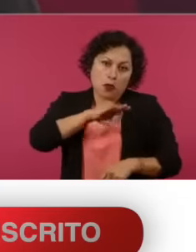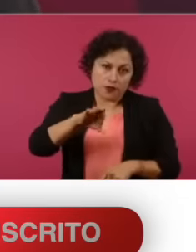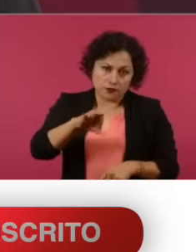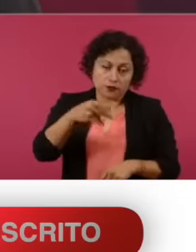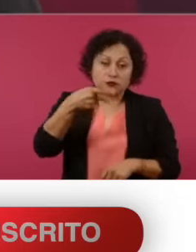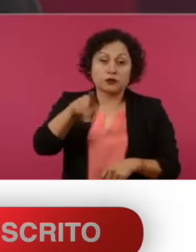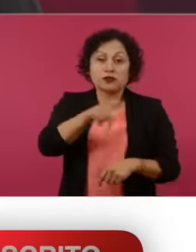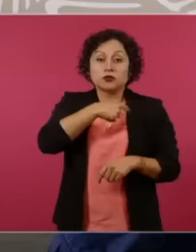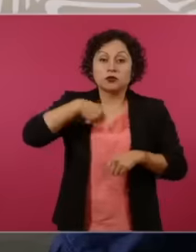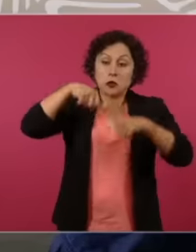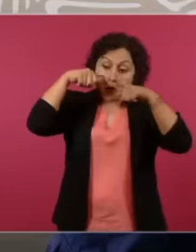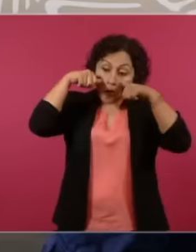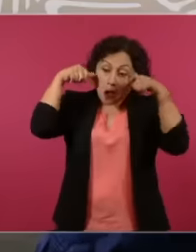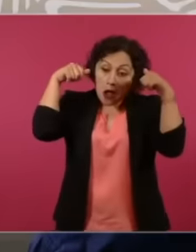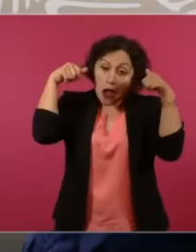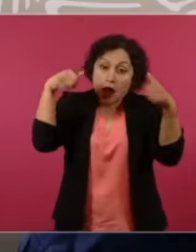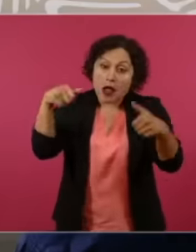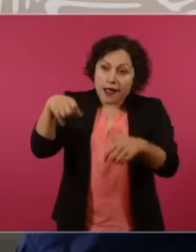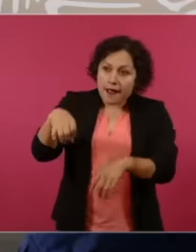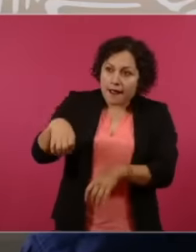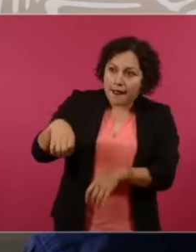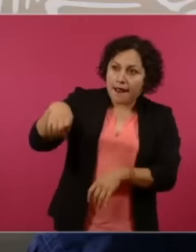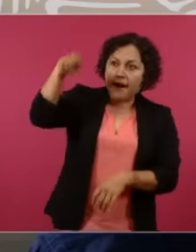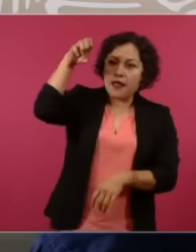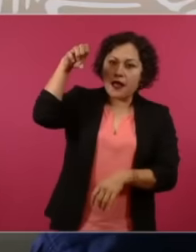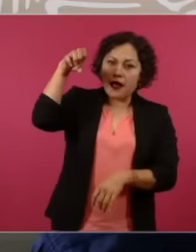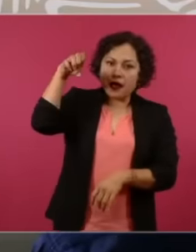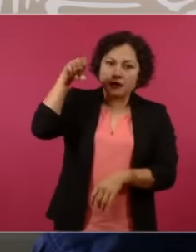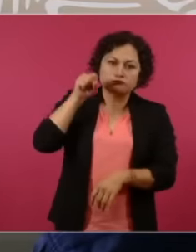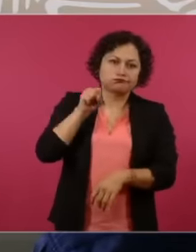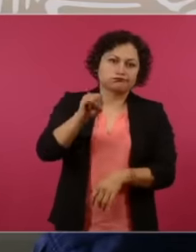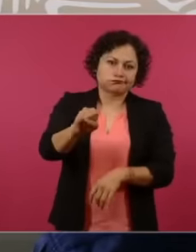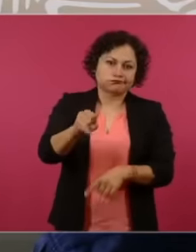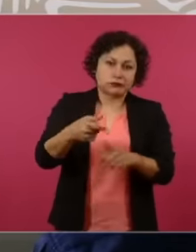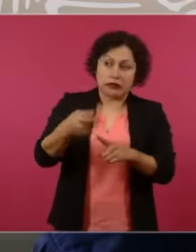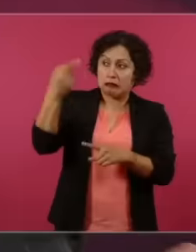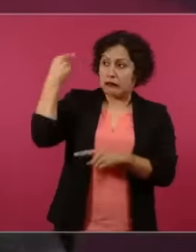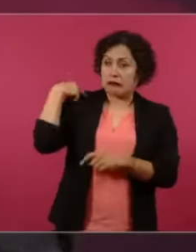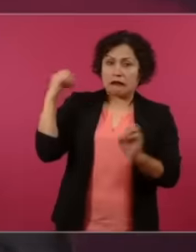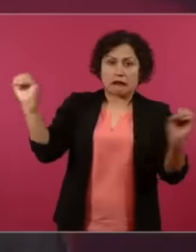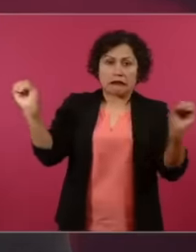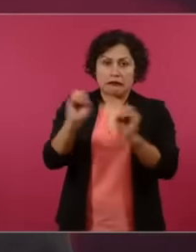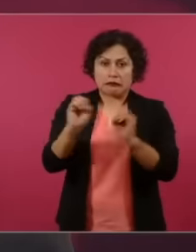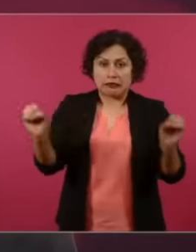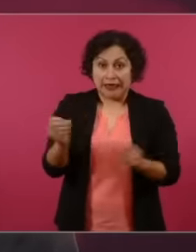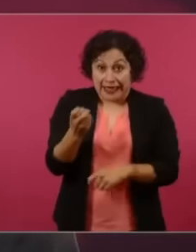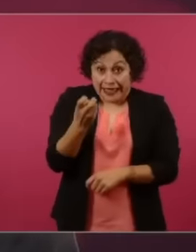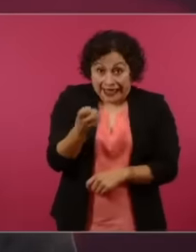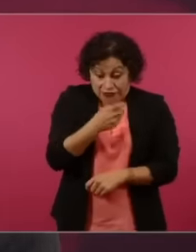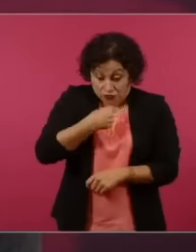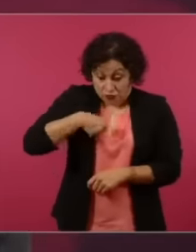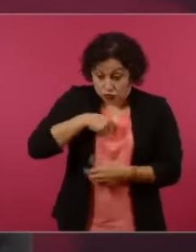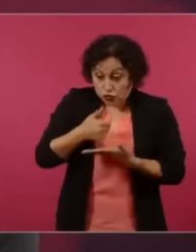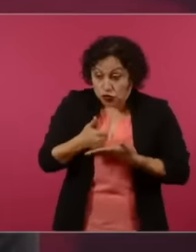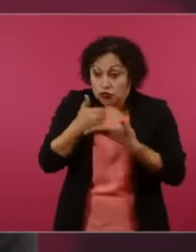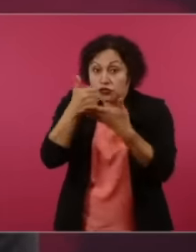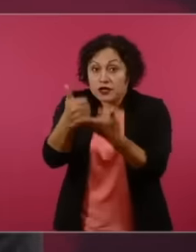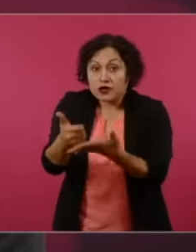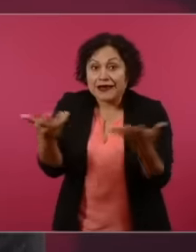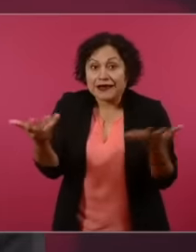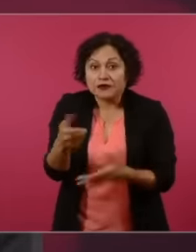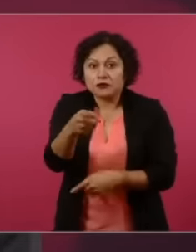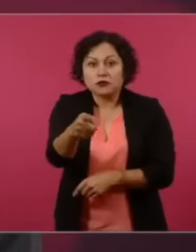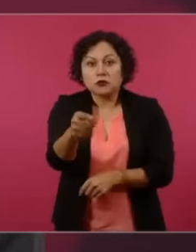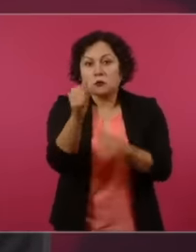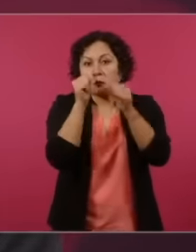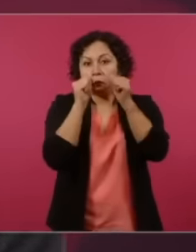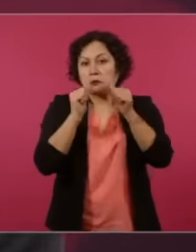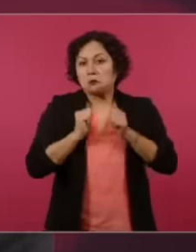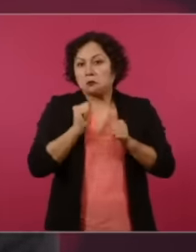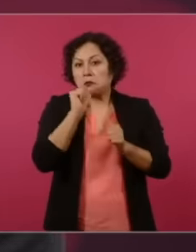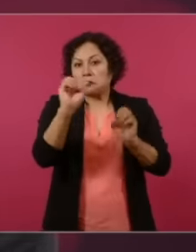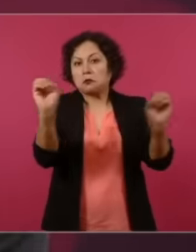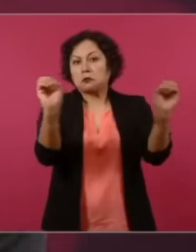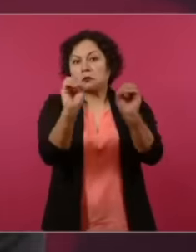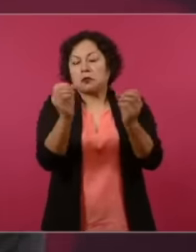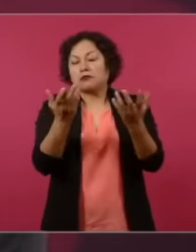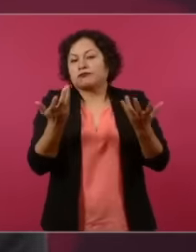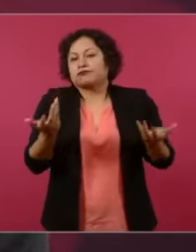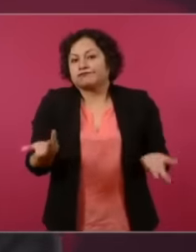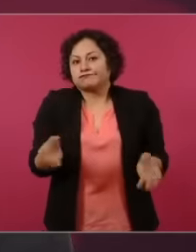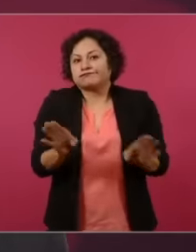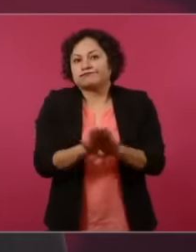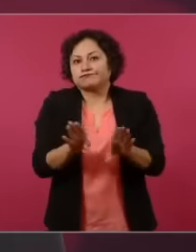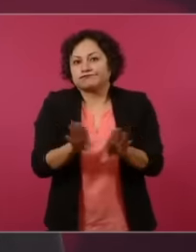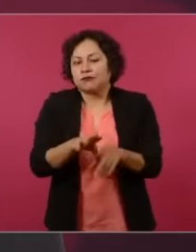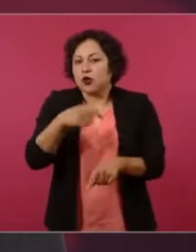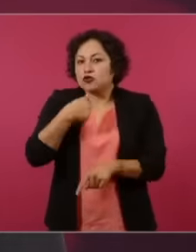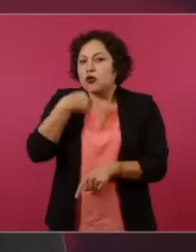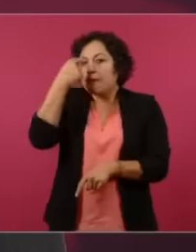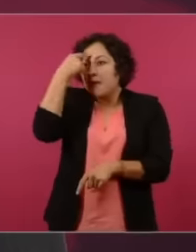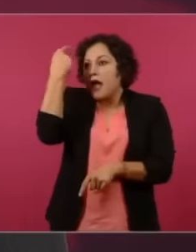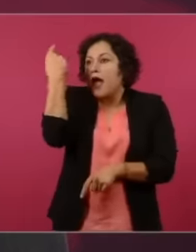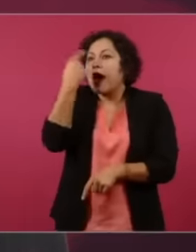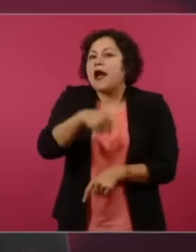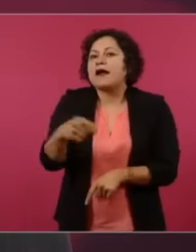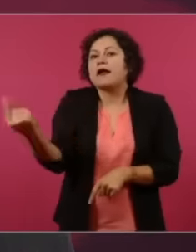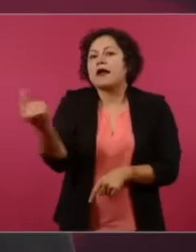for the majority. So you don't take that into account, no, you don't take it into account. So why do I get involved and the same thing in